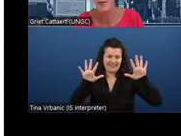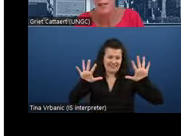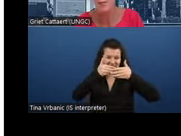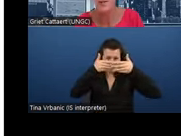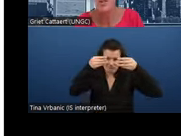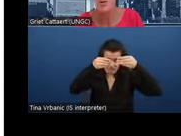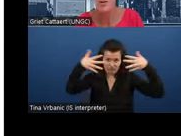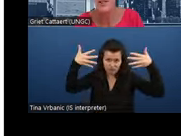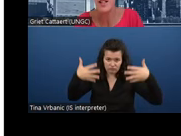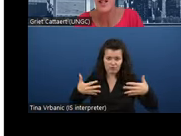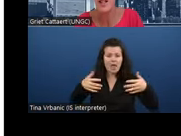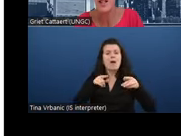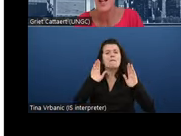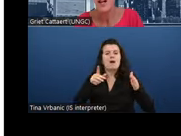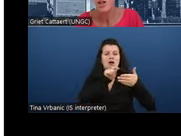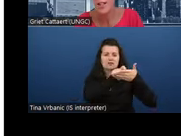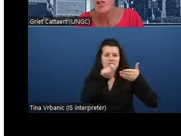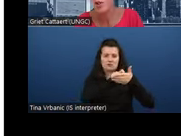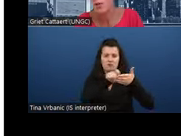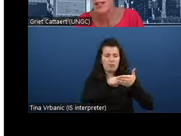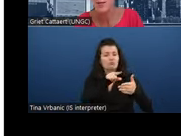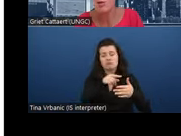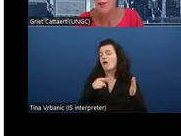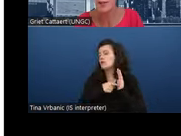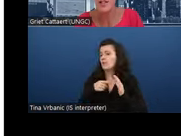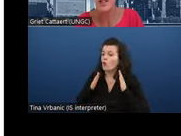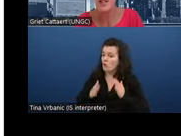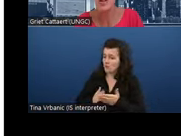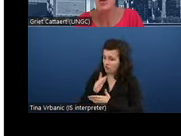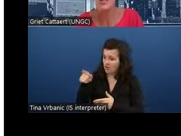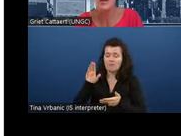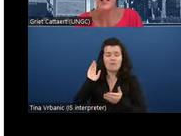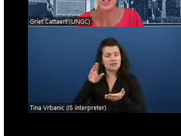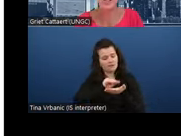15:56:21 so there will be questions on human rights but also break them on the no discrimination